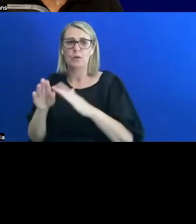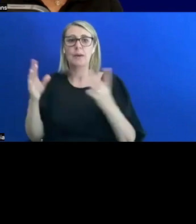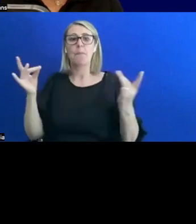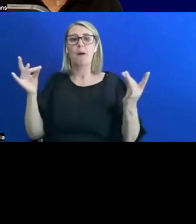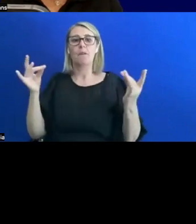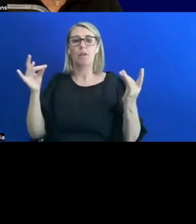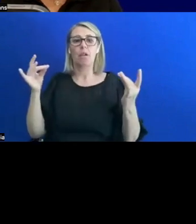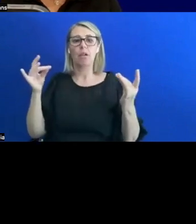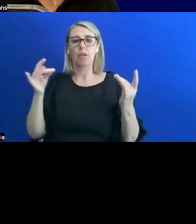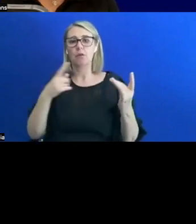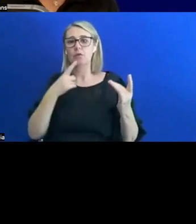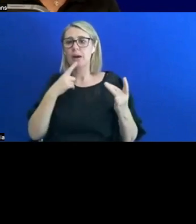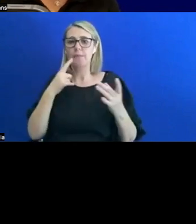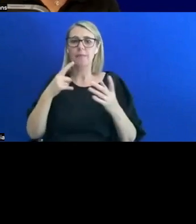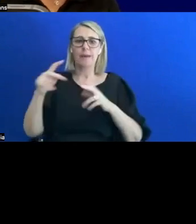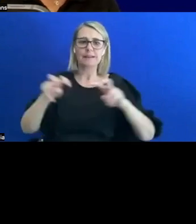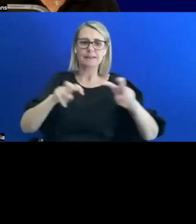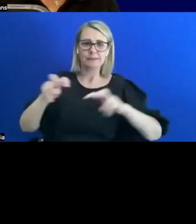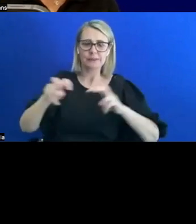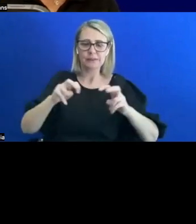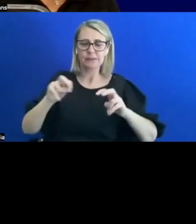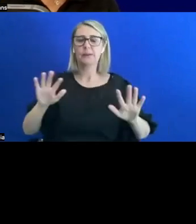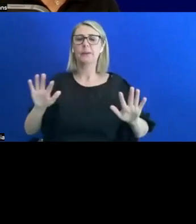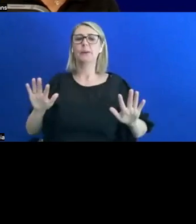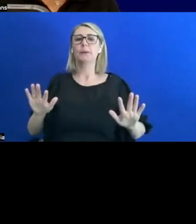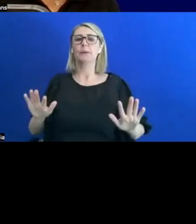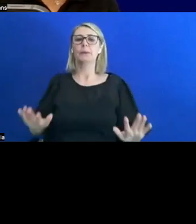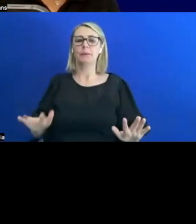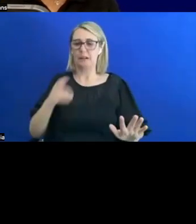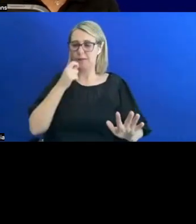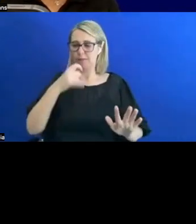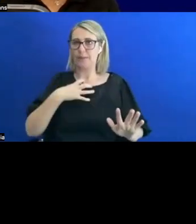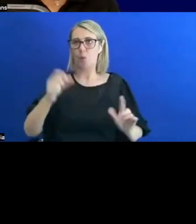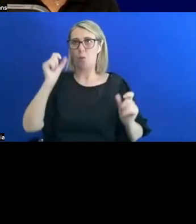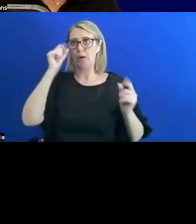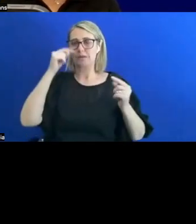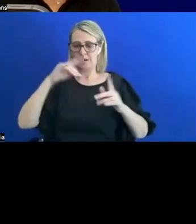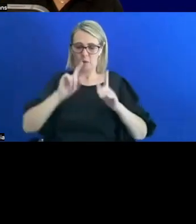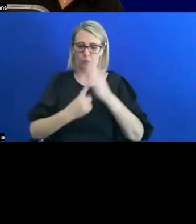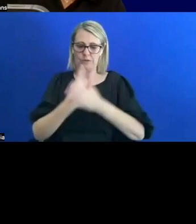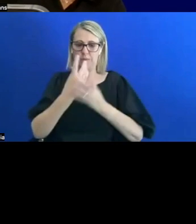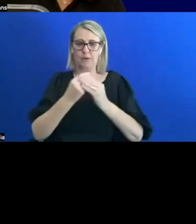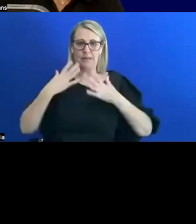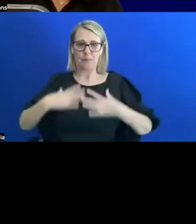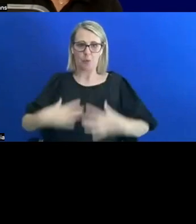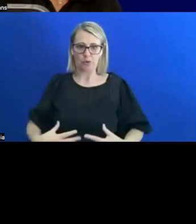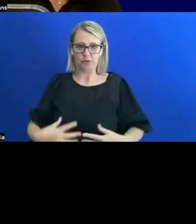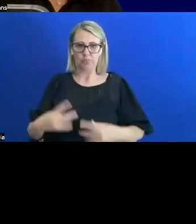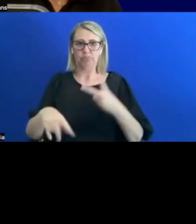activities to help them become more aware of interoceptive sensations. They may even use body